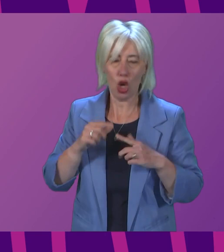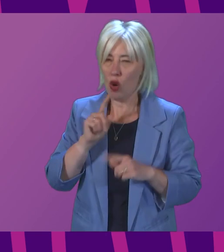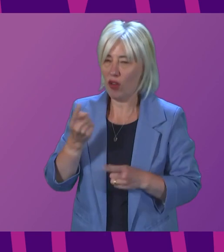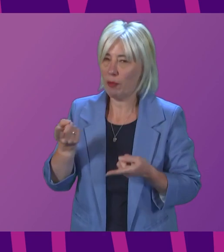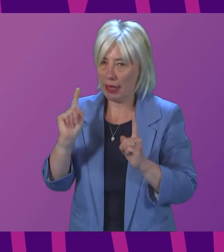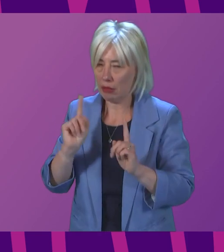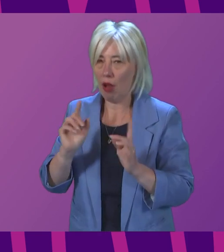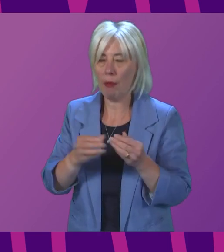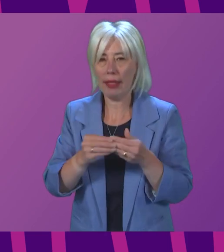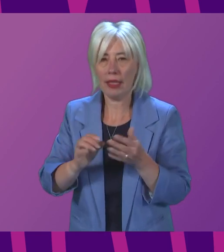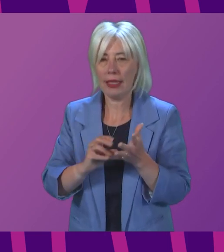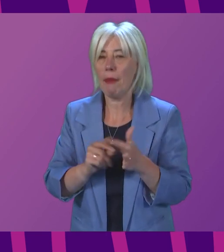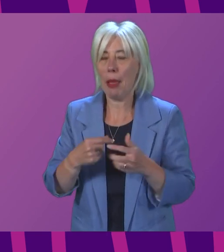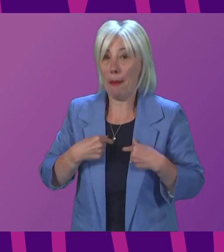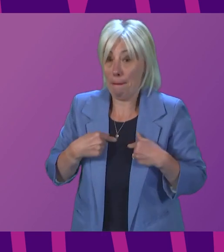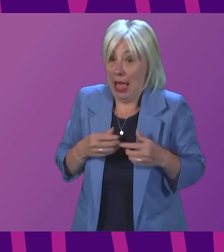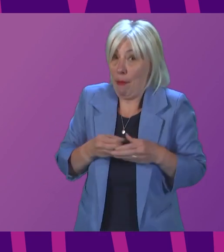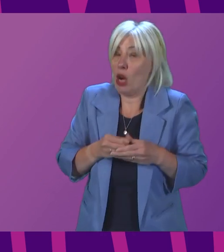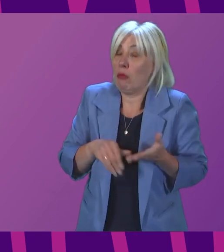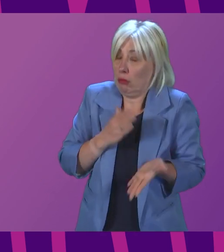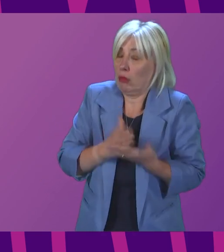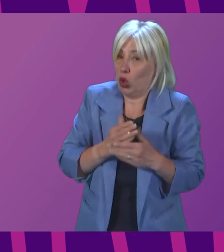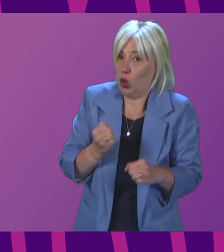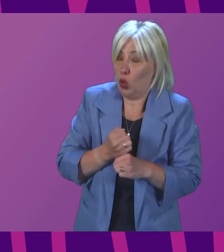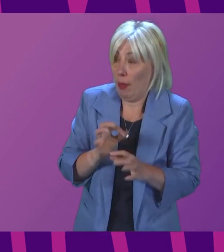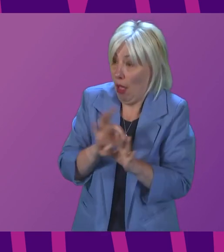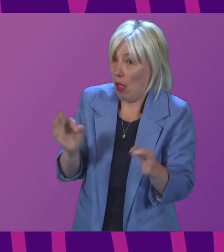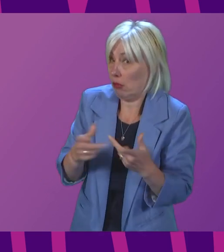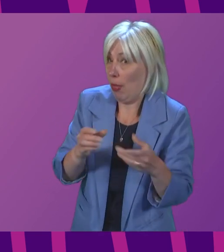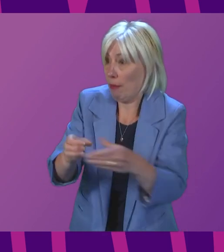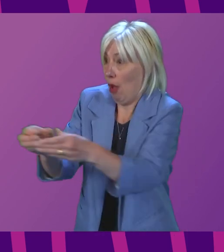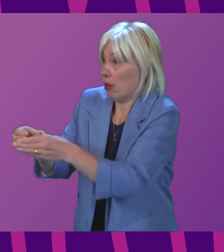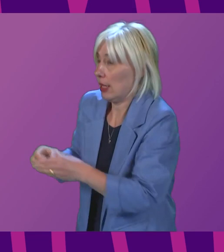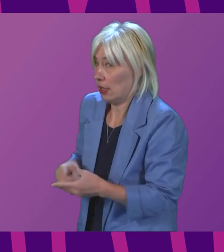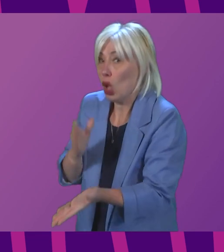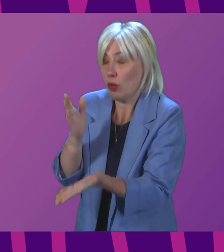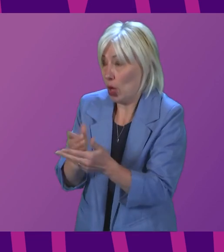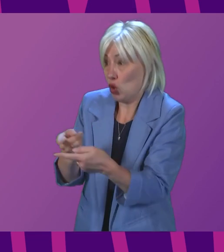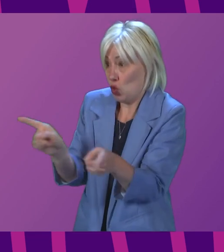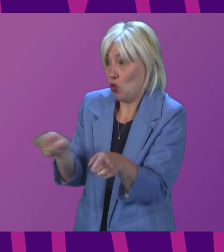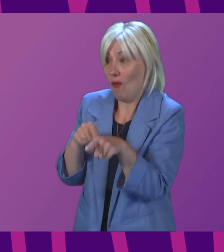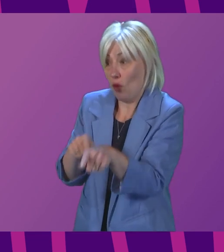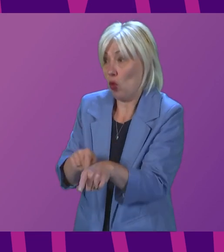here—I am determined that my party does so, and I call on other parties to ensure that they always follow suit.